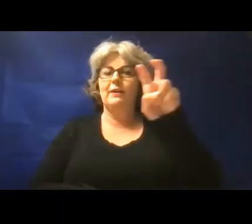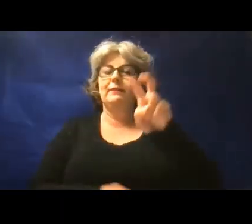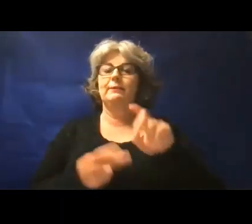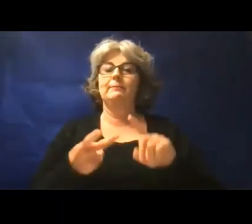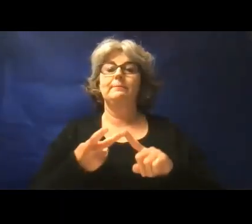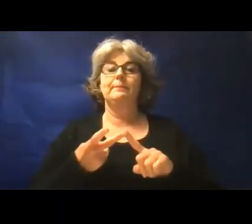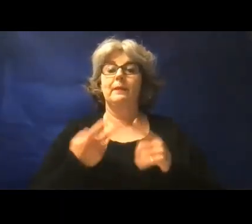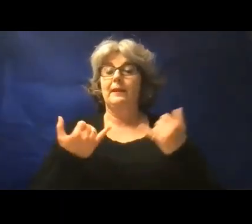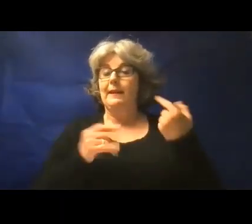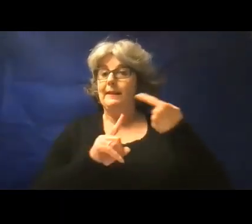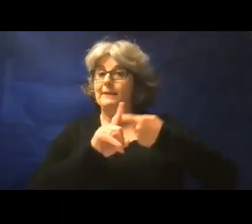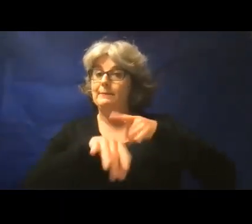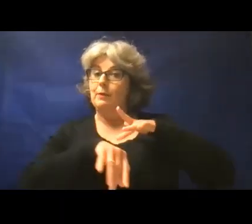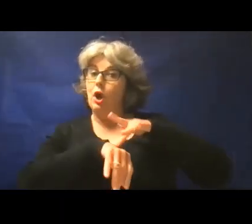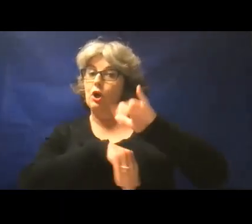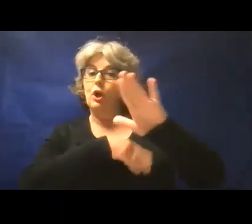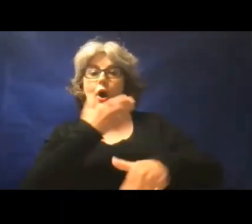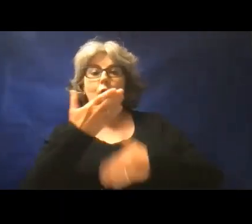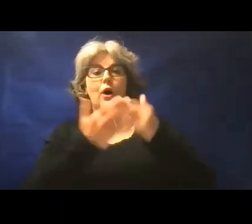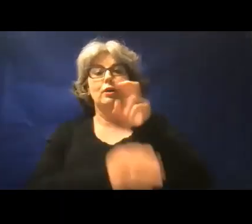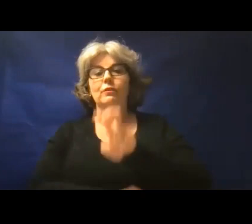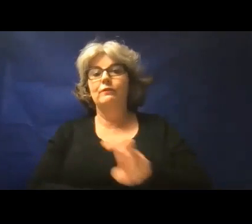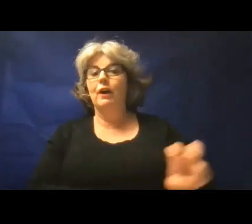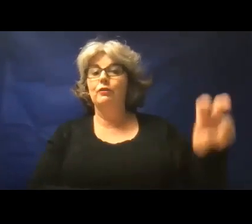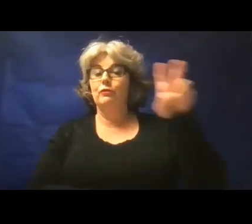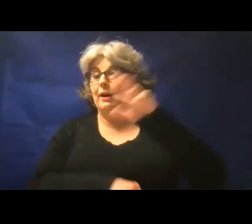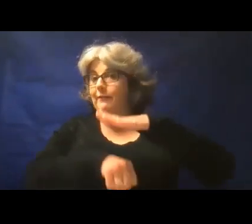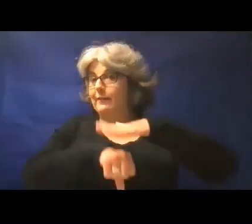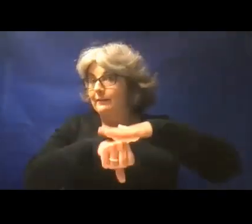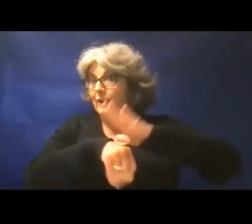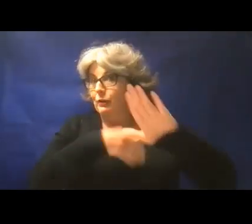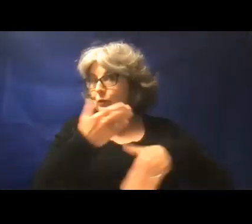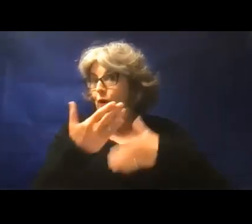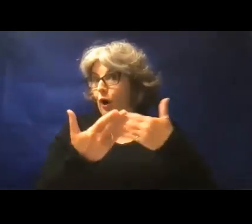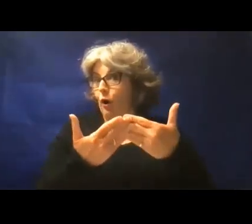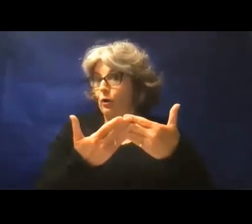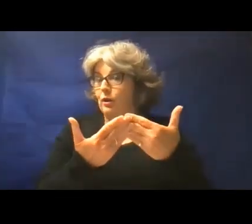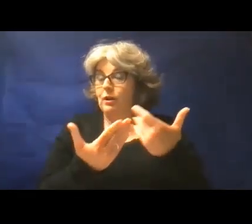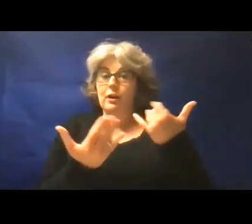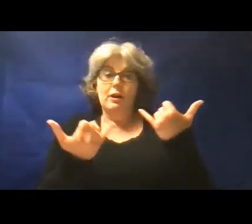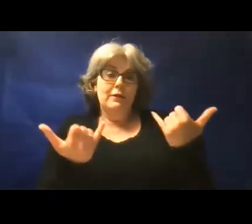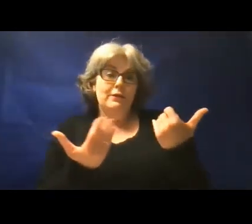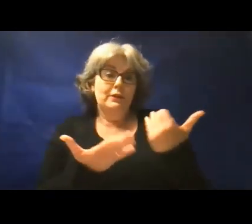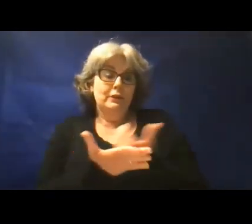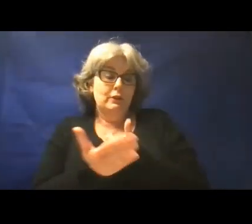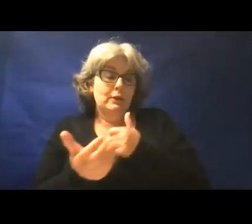month we updated all of our travel advisories and the update was not meant to signal a change